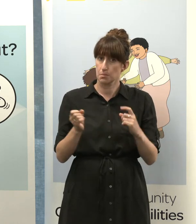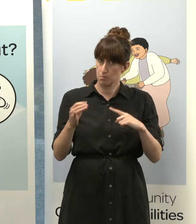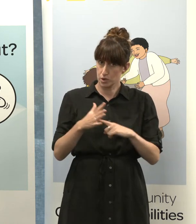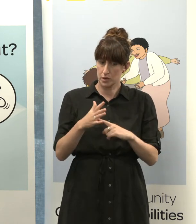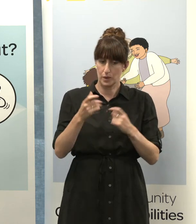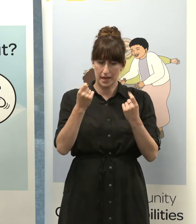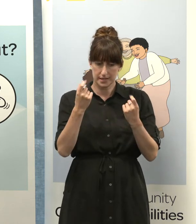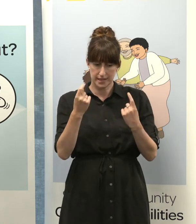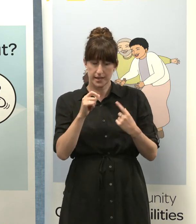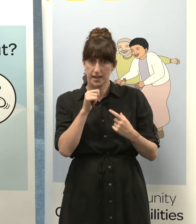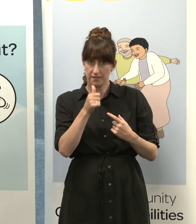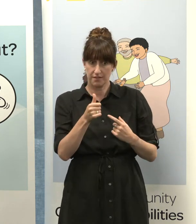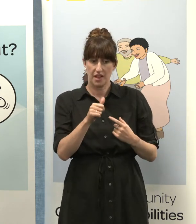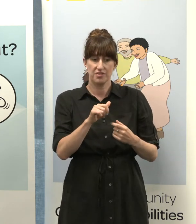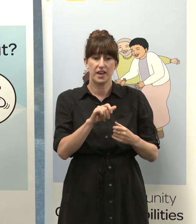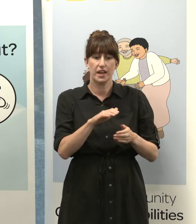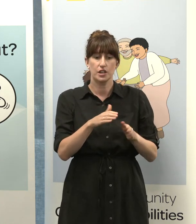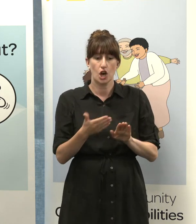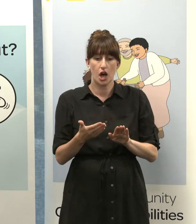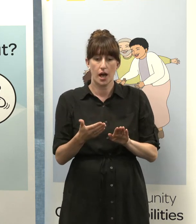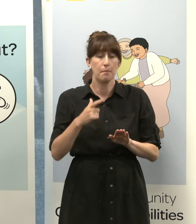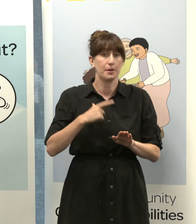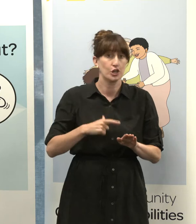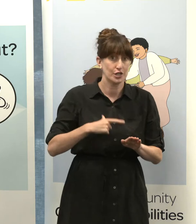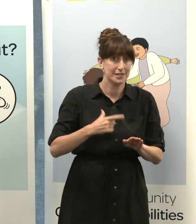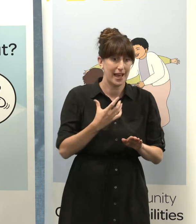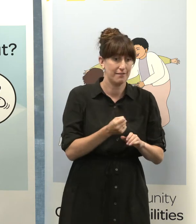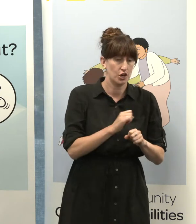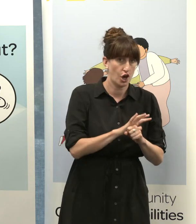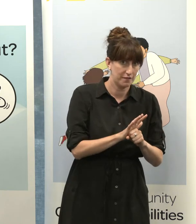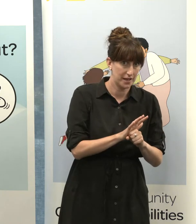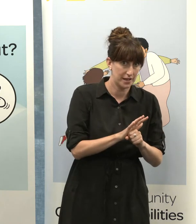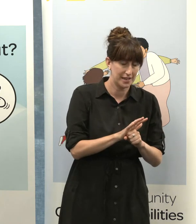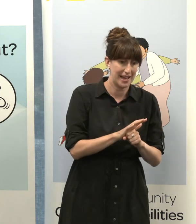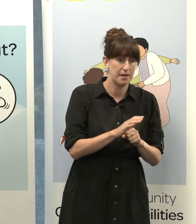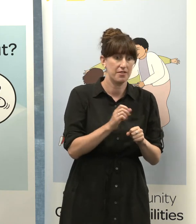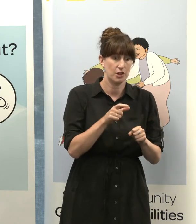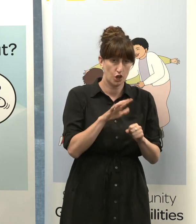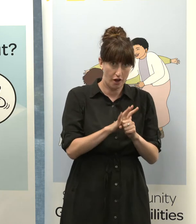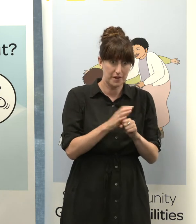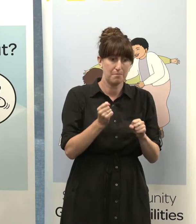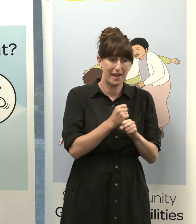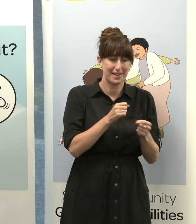good one. It's important we understand